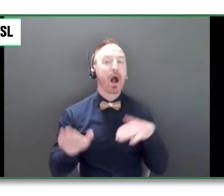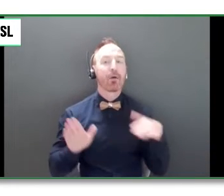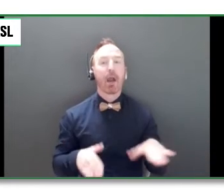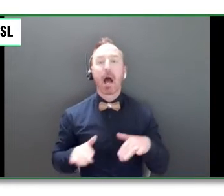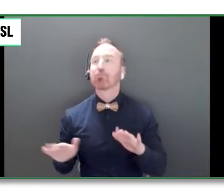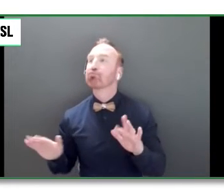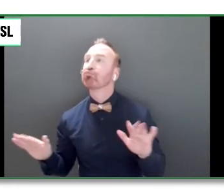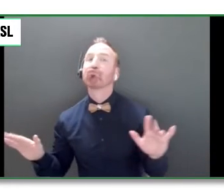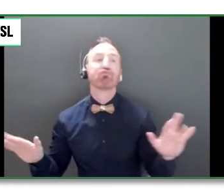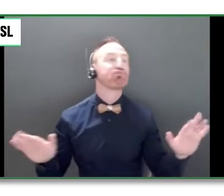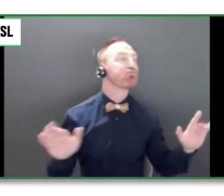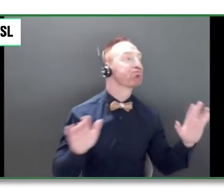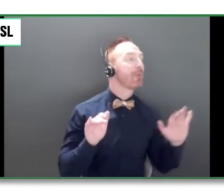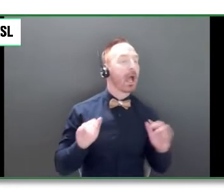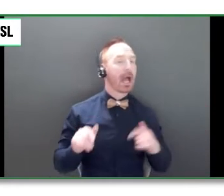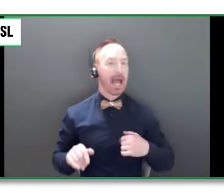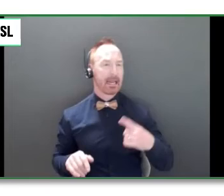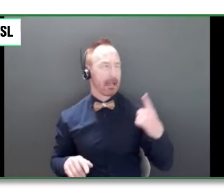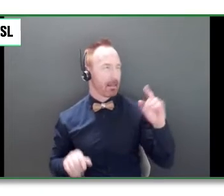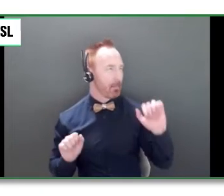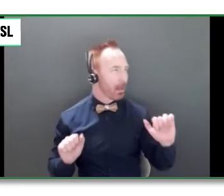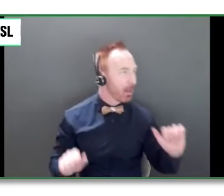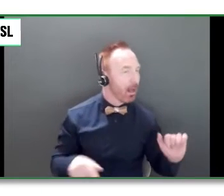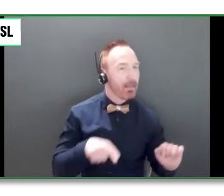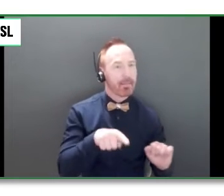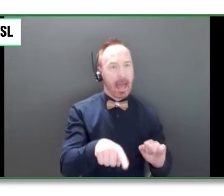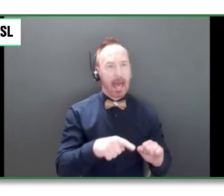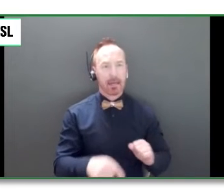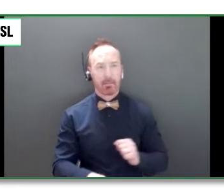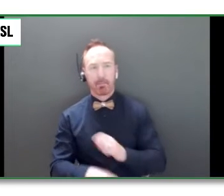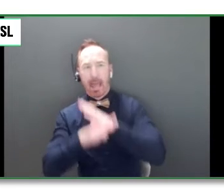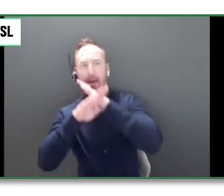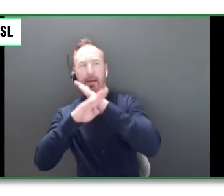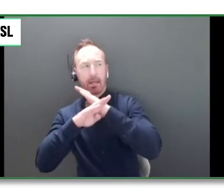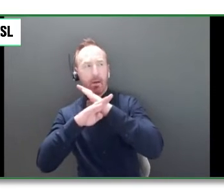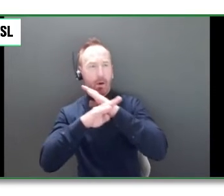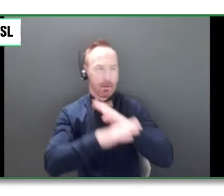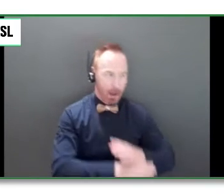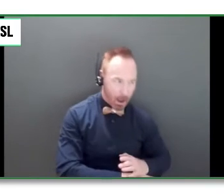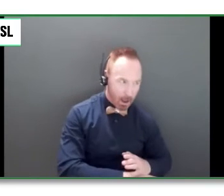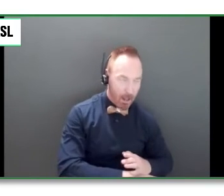with disabilities. How do aspects of the built and managed environment reflect